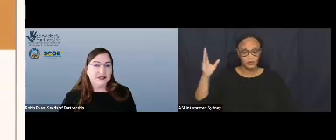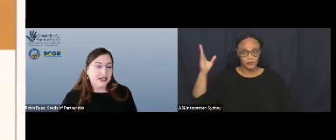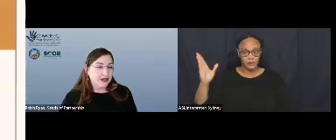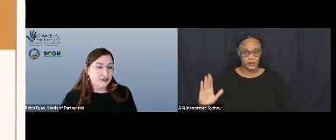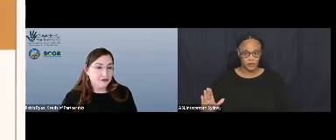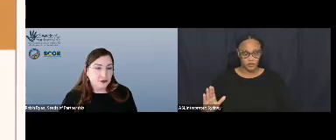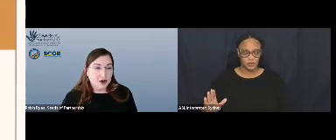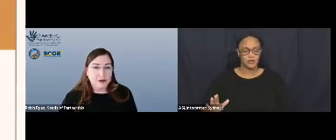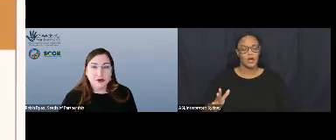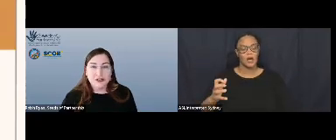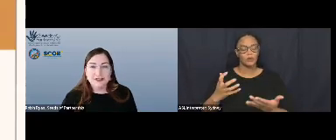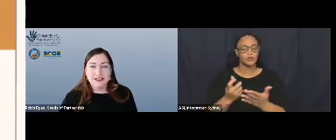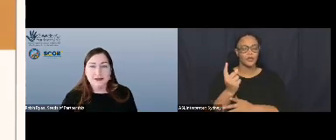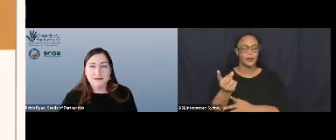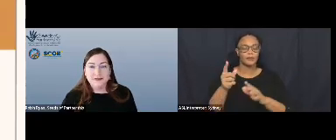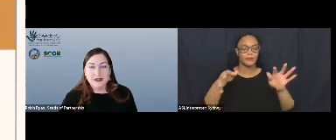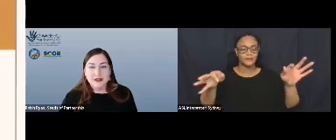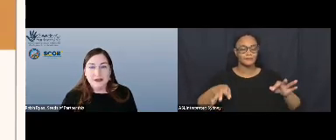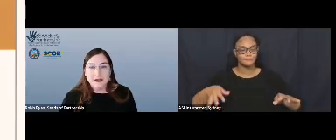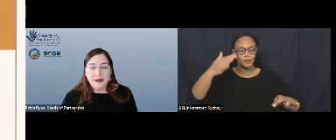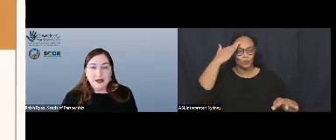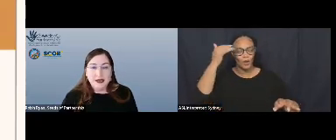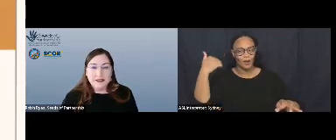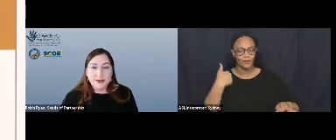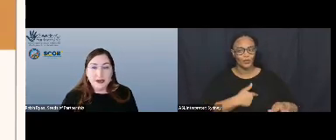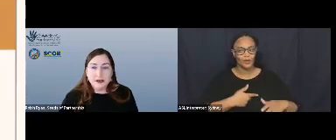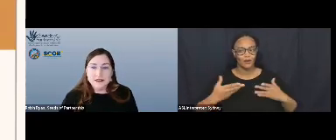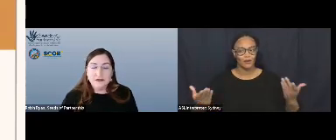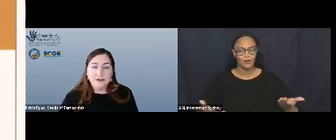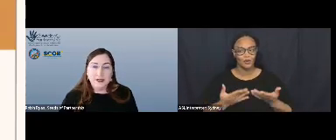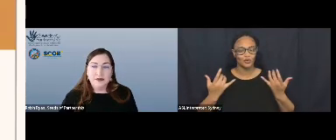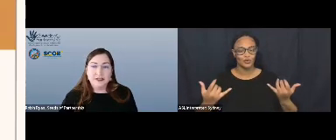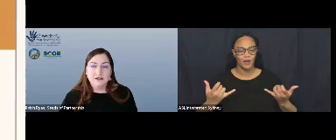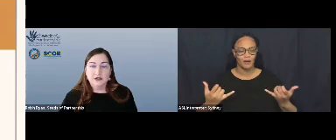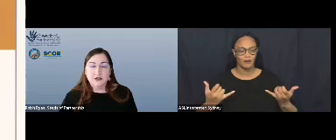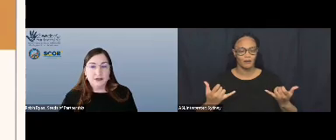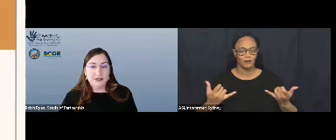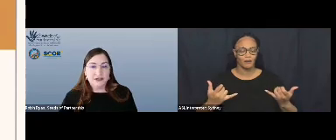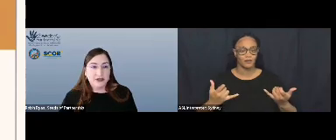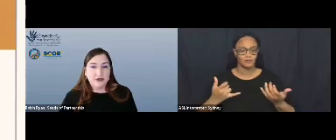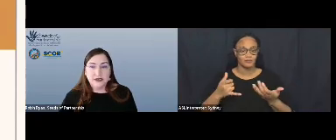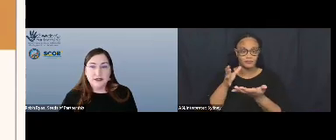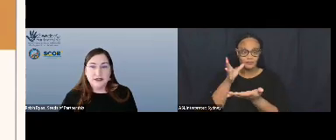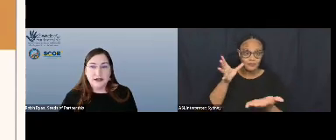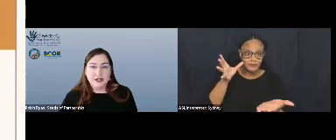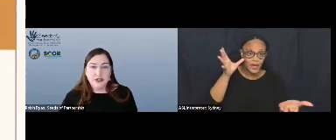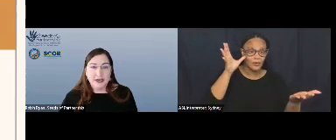set the stage for why we're here today. As parents and families of students with disabilities and